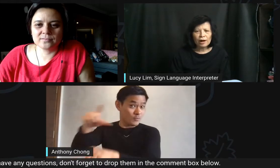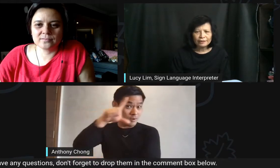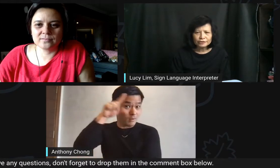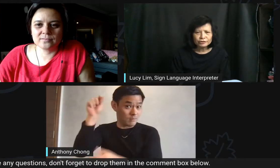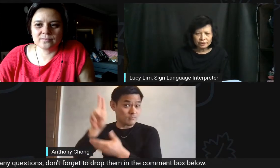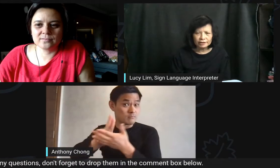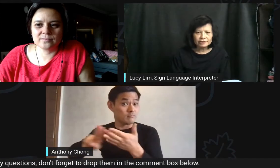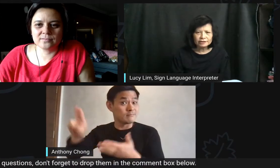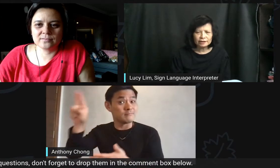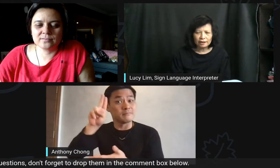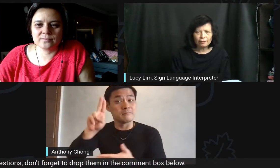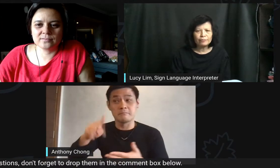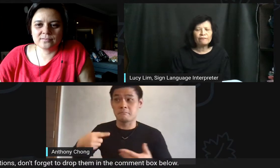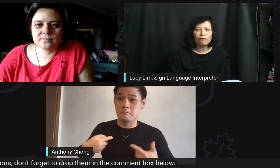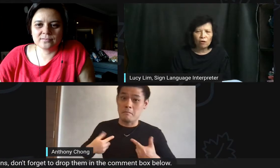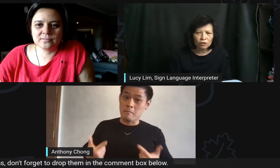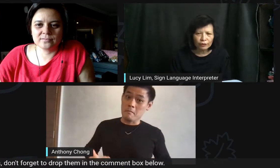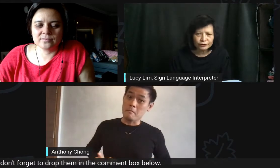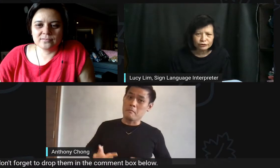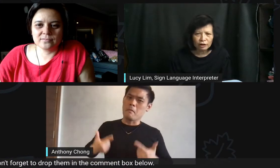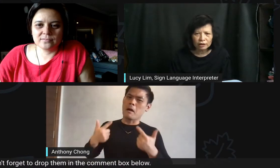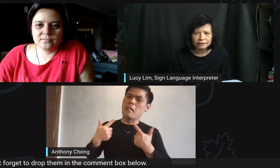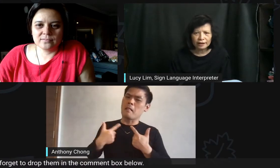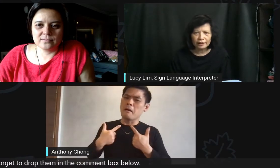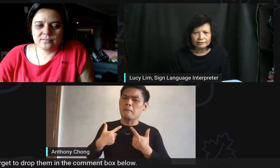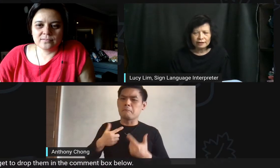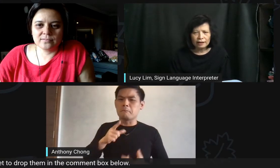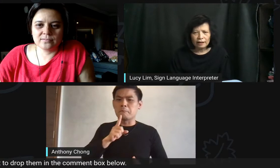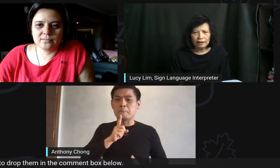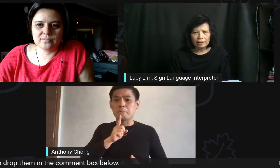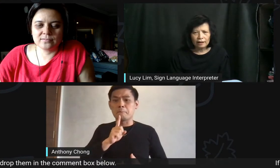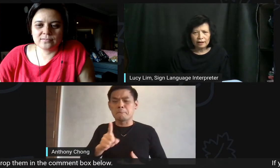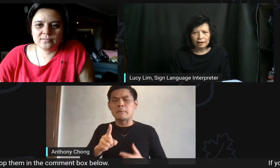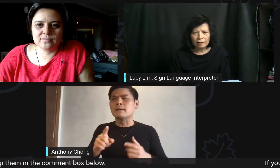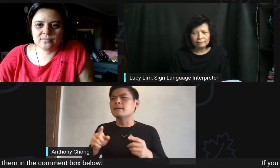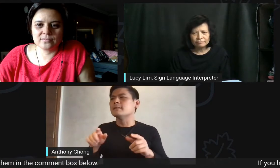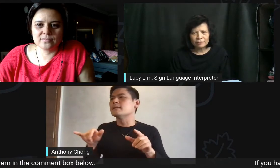Prior to this, before going to the Gallaudet,